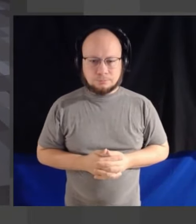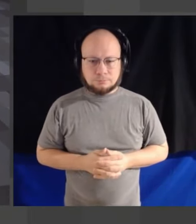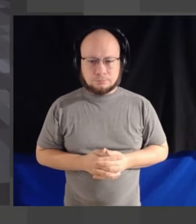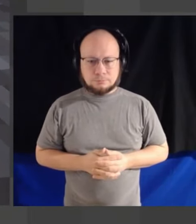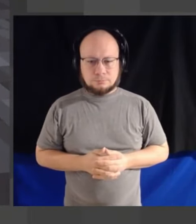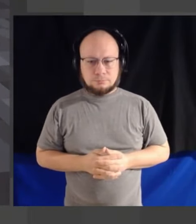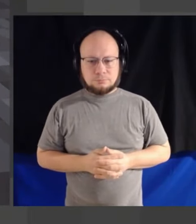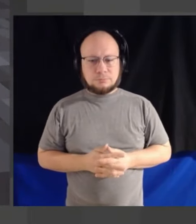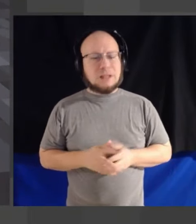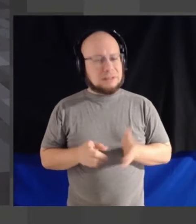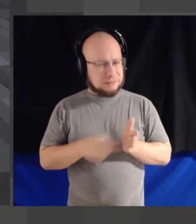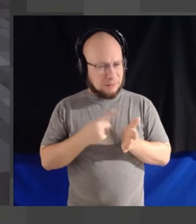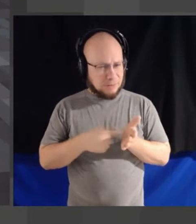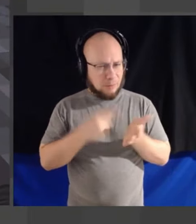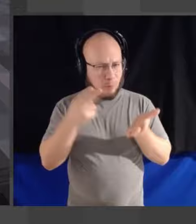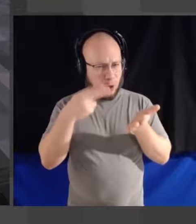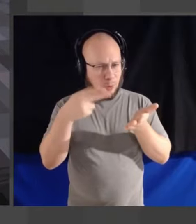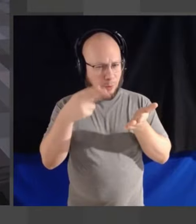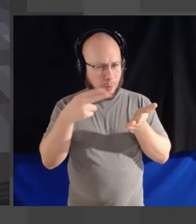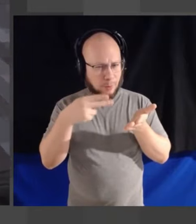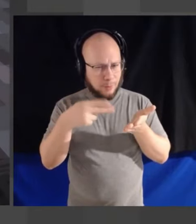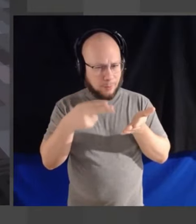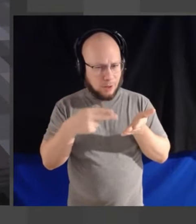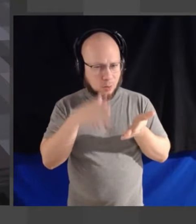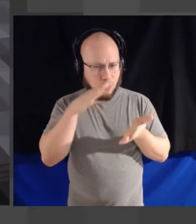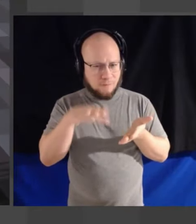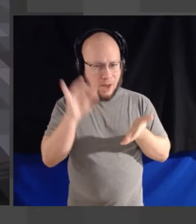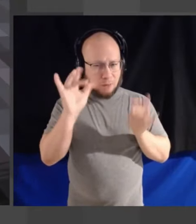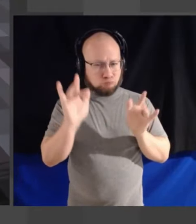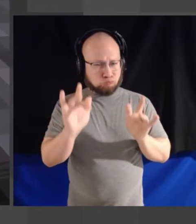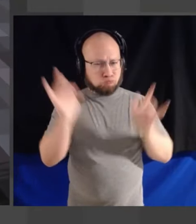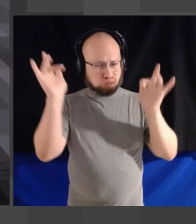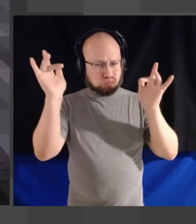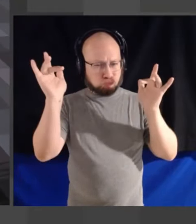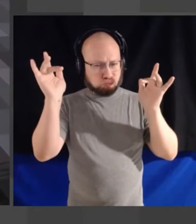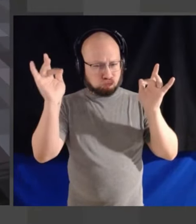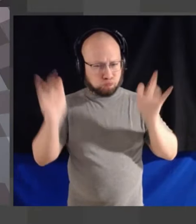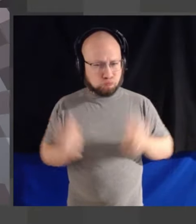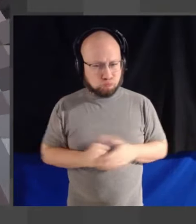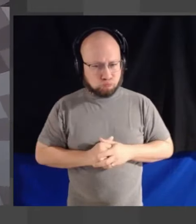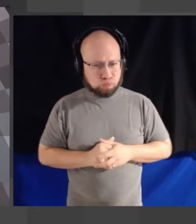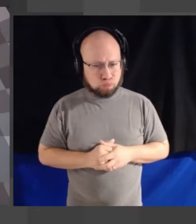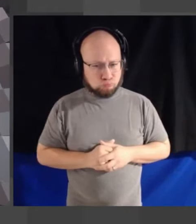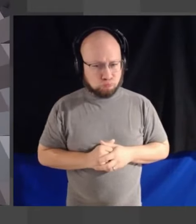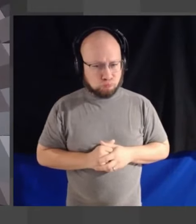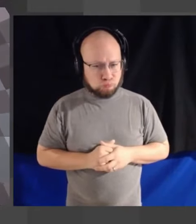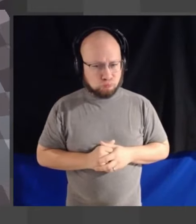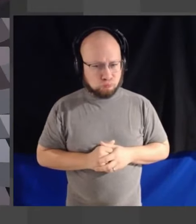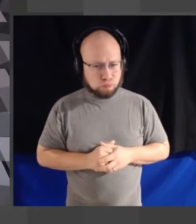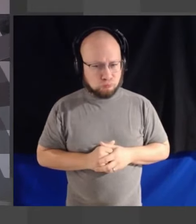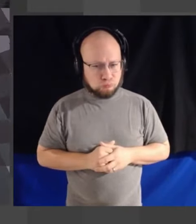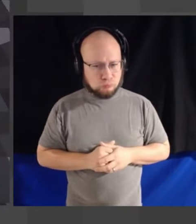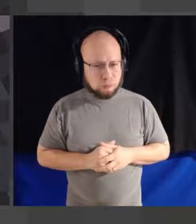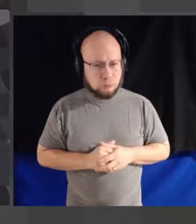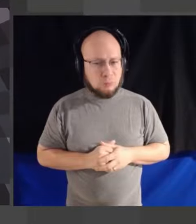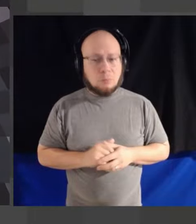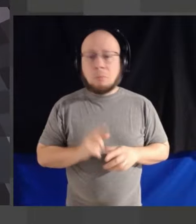HAVE COLLAPSED IN THE STRUCTURES AND SOMETIMES YOU MIGHT EVEN FIND SOMETHING SHINY INSIDE